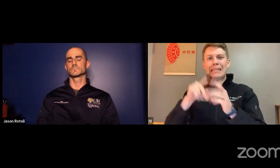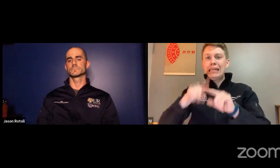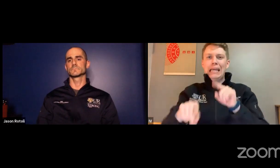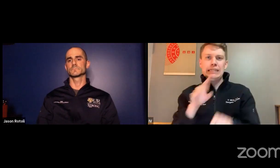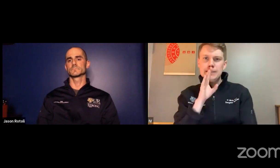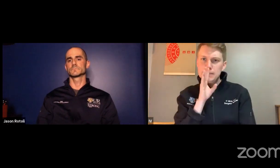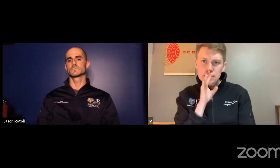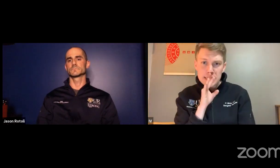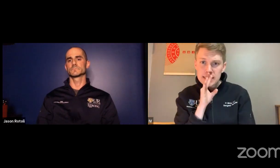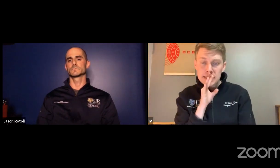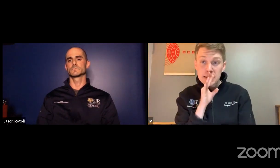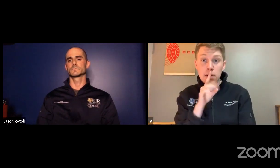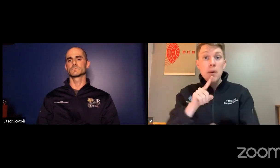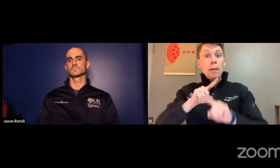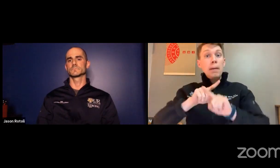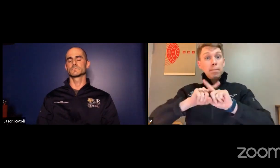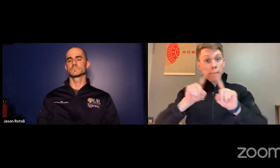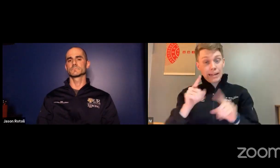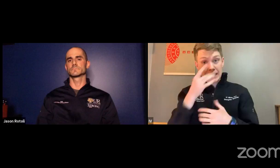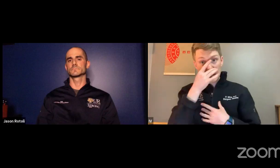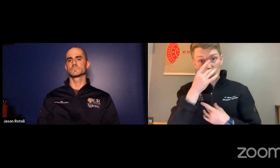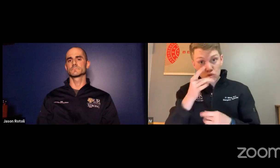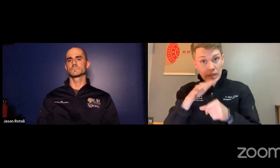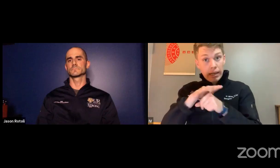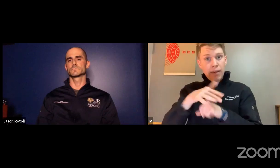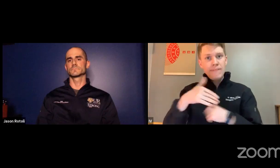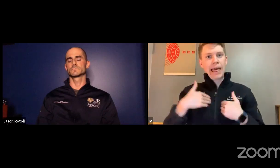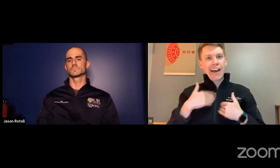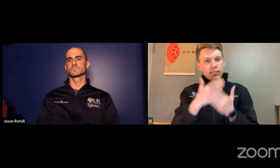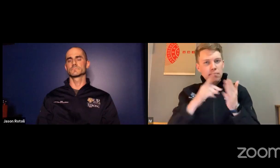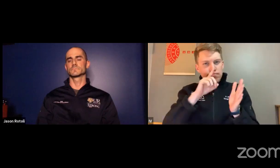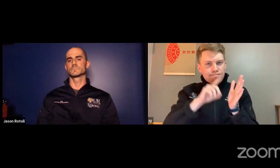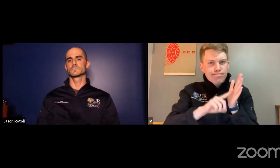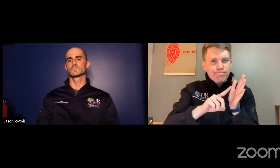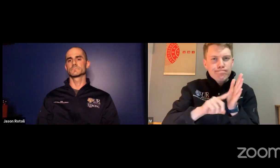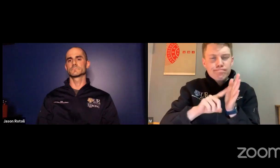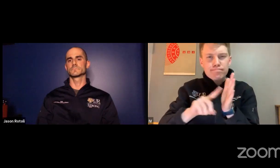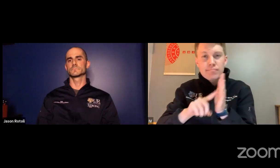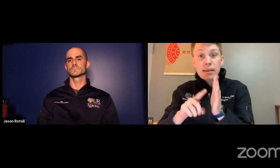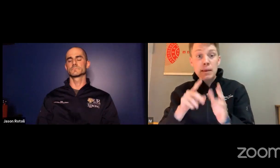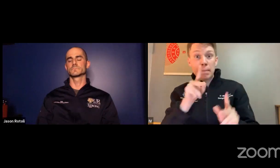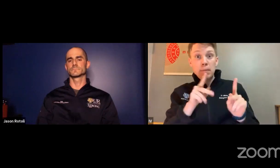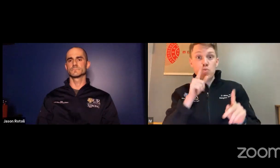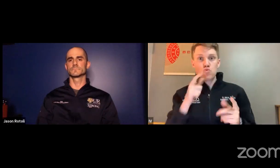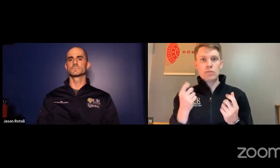smile with both sides, that means they may be having a stroke.